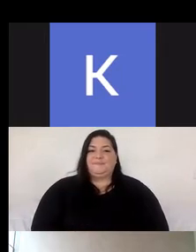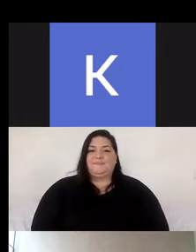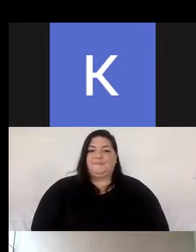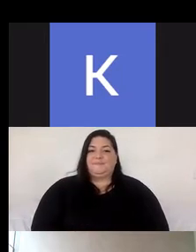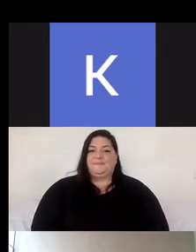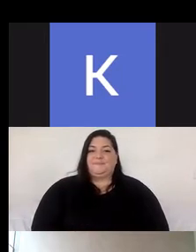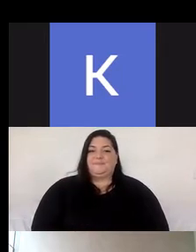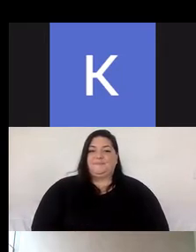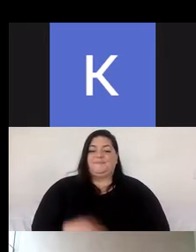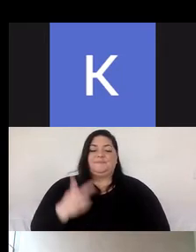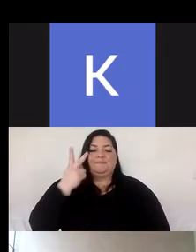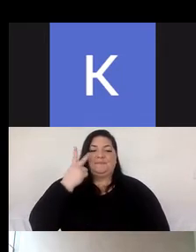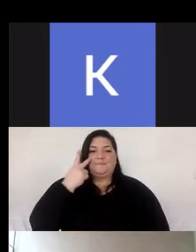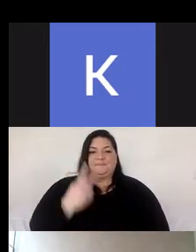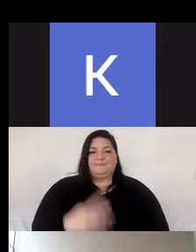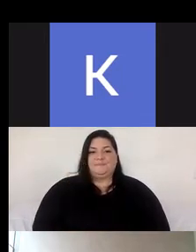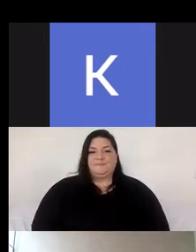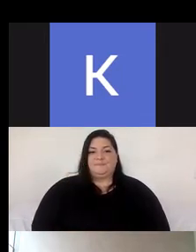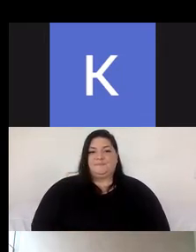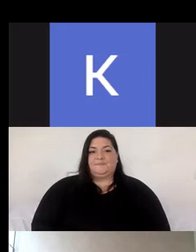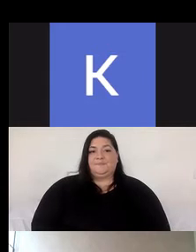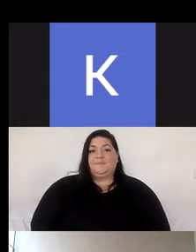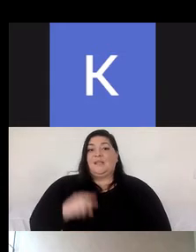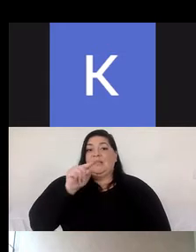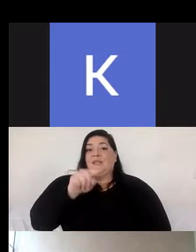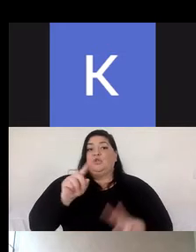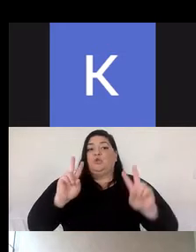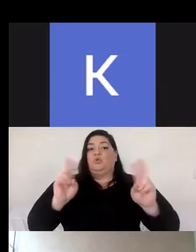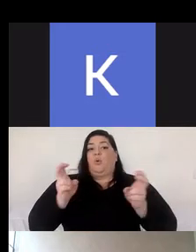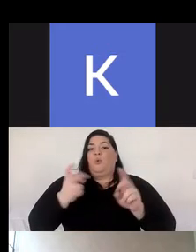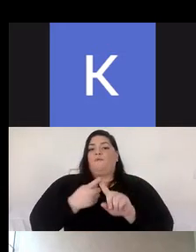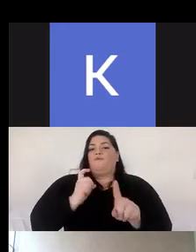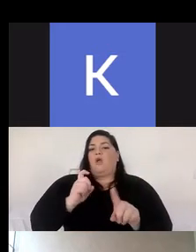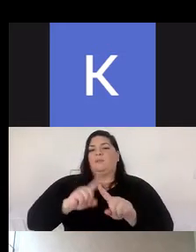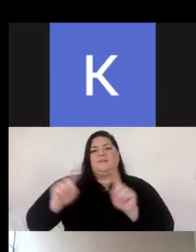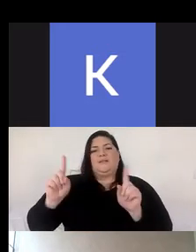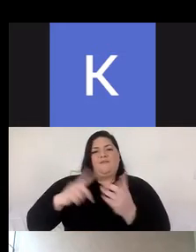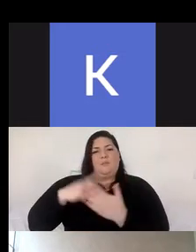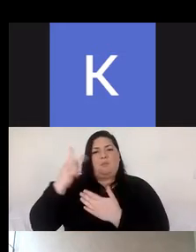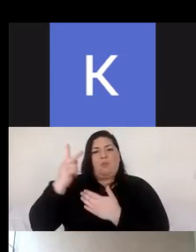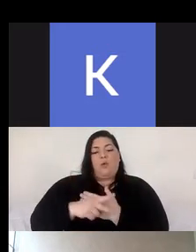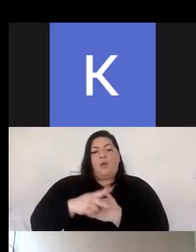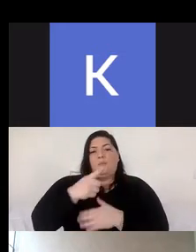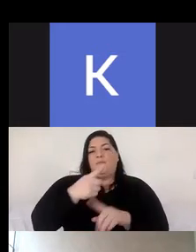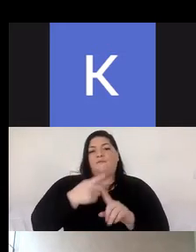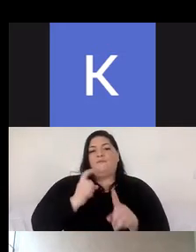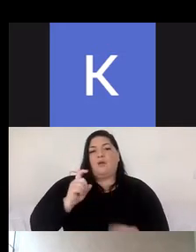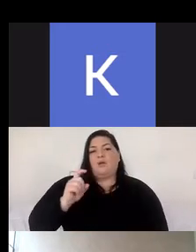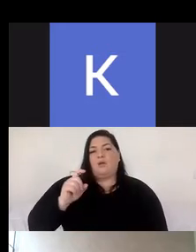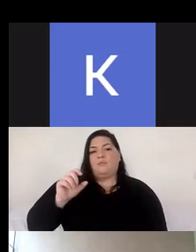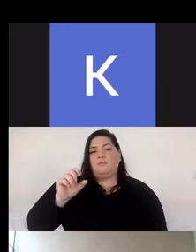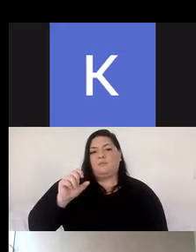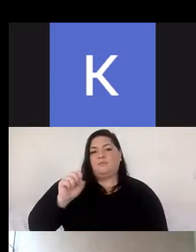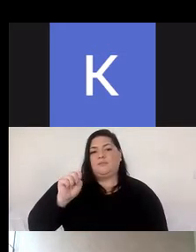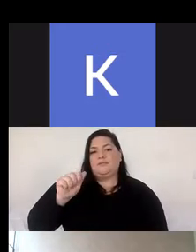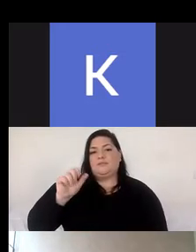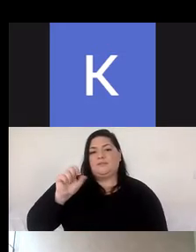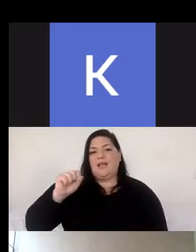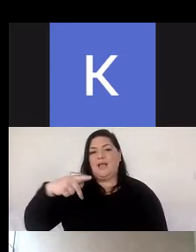Let's see-- so this quote is from a different program. It's from the SASP-CS program, which is the Sexual Assault